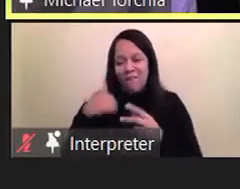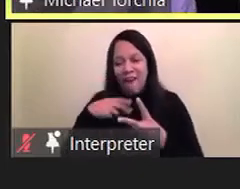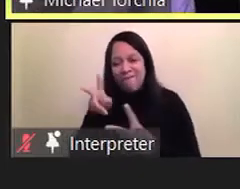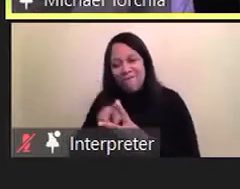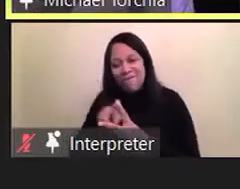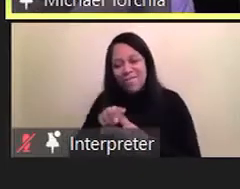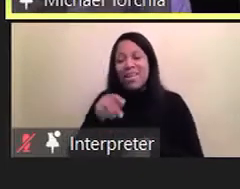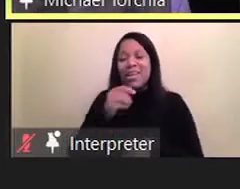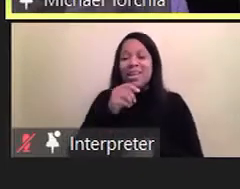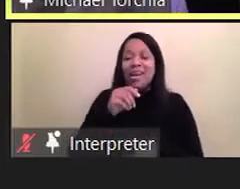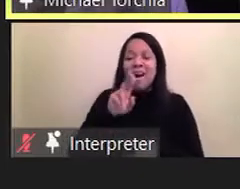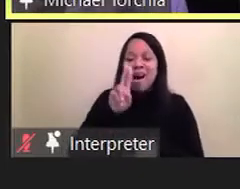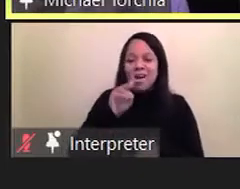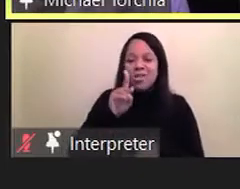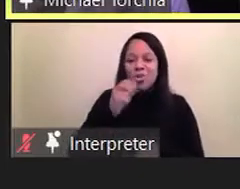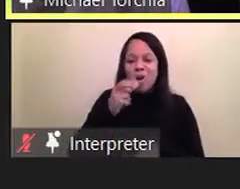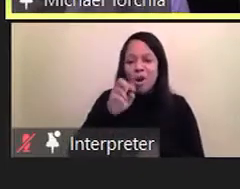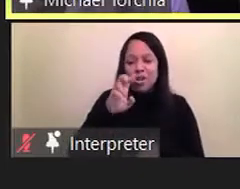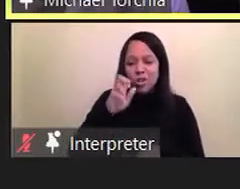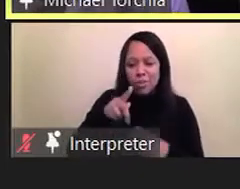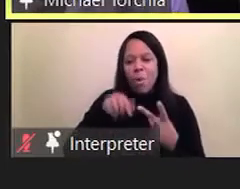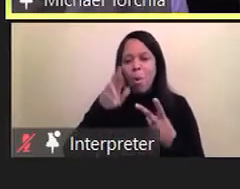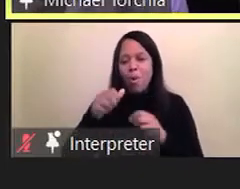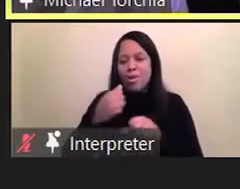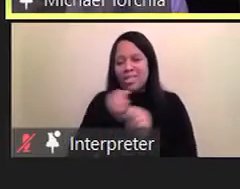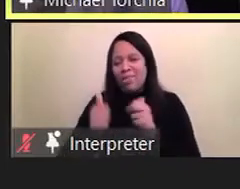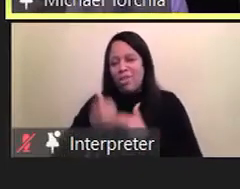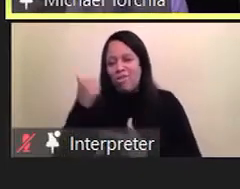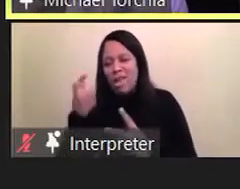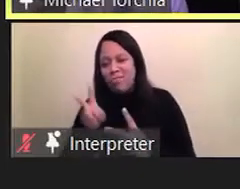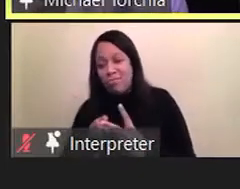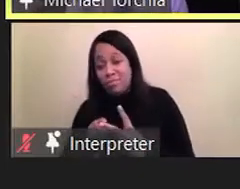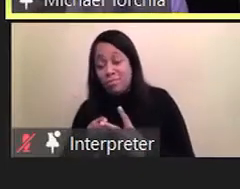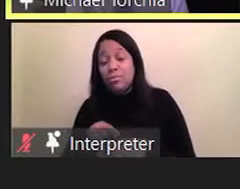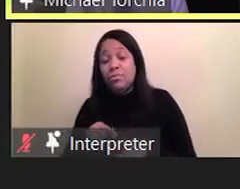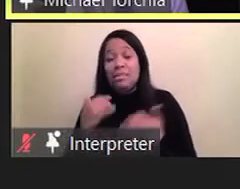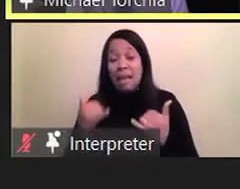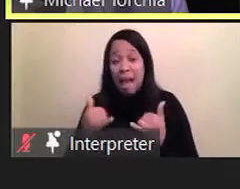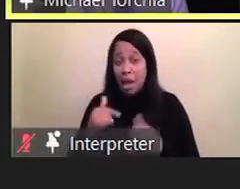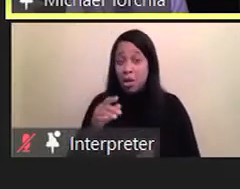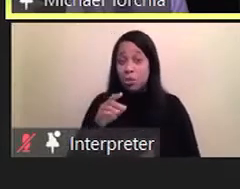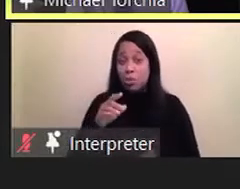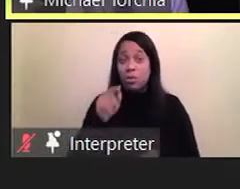So what's that mean? The interactive process is exactly like it sounds.